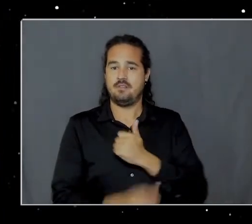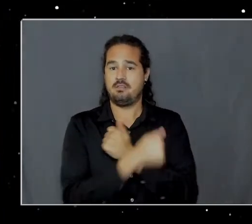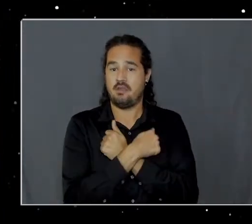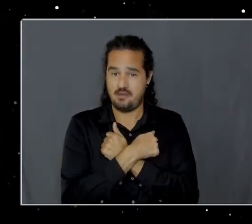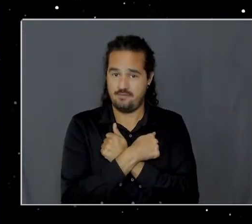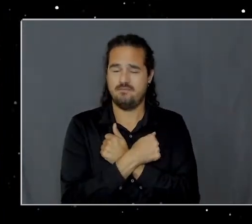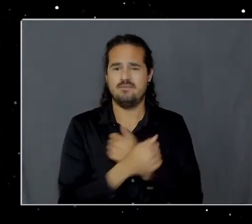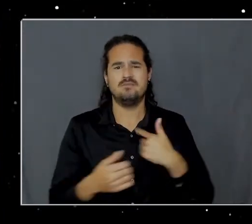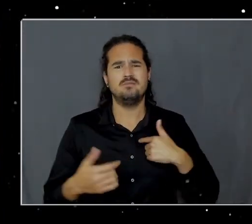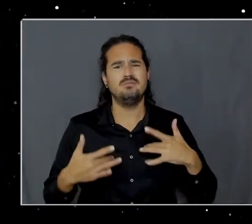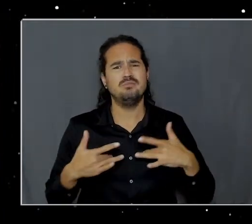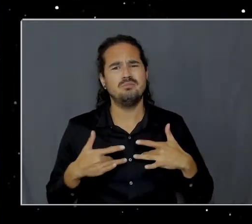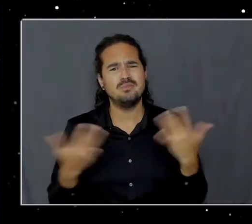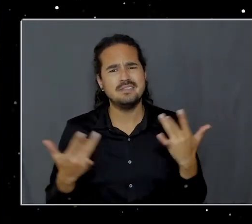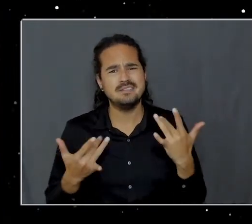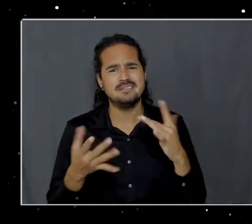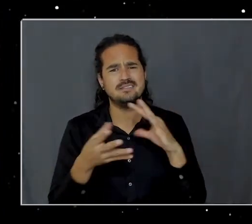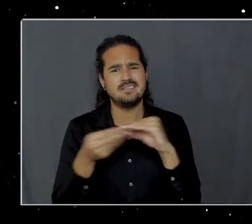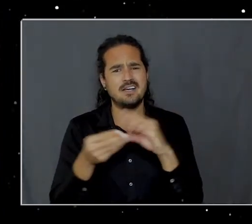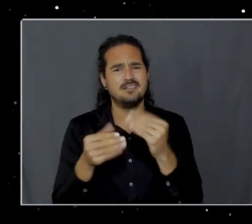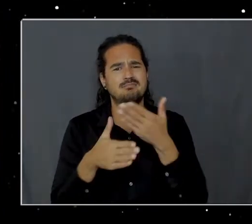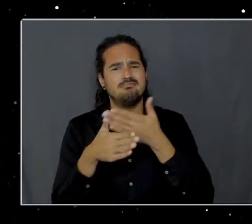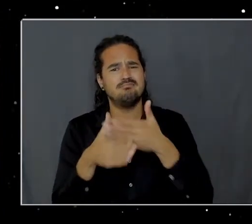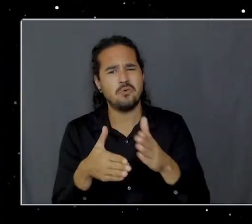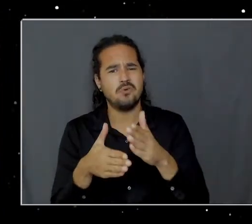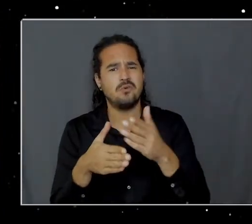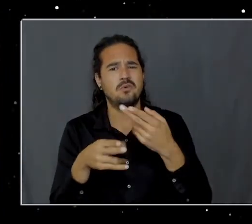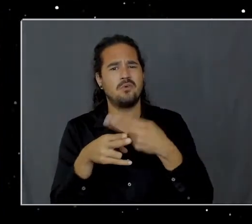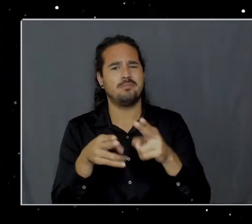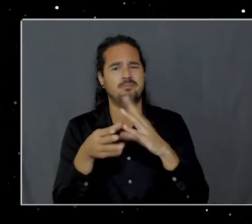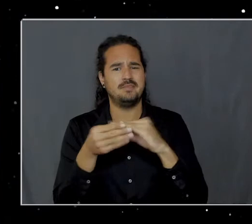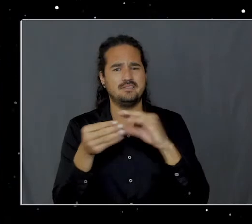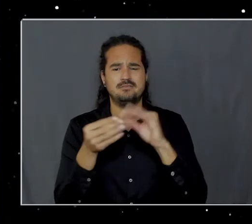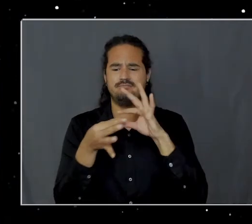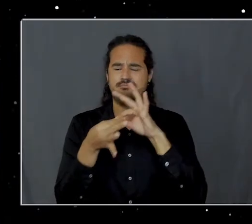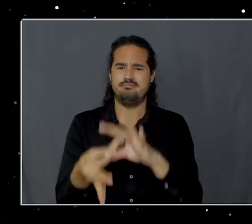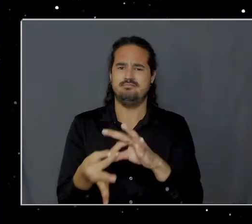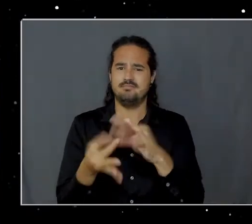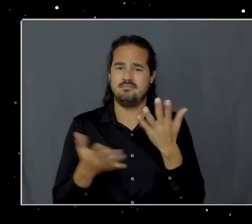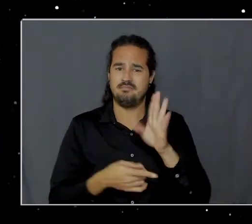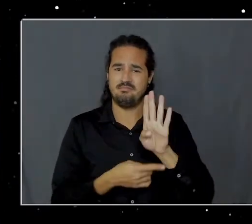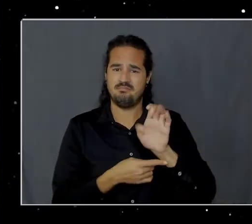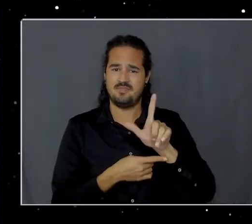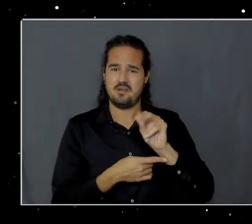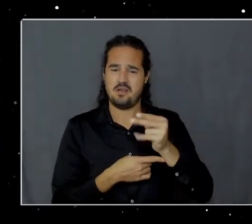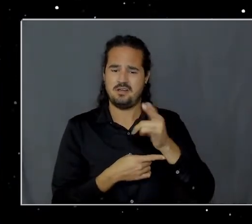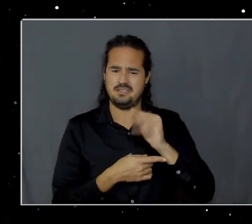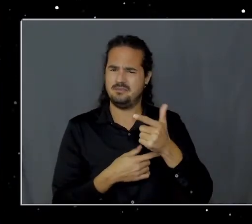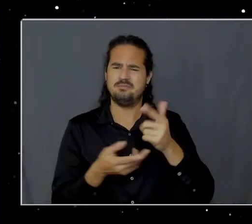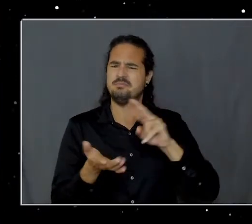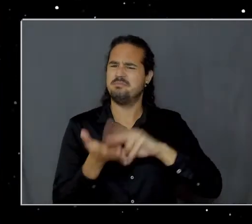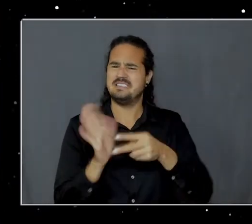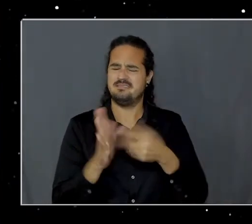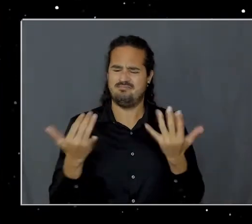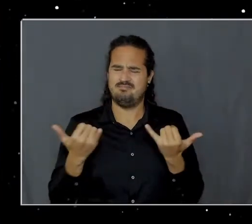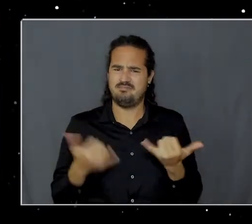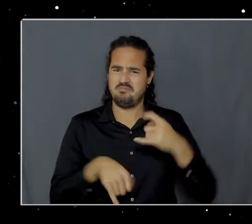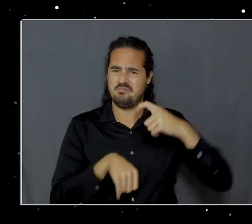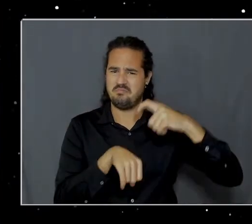AUTHOR OF THE BODY IS NOT AN THE POWER OF RADICAL SELF LOVE, AND I'M SO EXCITED TO BE SHARING THIS SHORT MESSAGE WITH YOU TODAY ABOUT BELONGING AND WHAT BELONGING REALLY MEANS IN THIS PARTICULAR POINT OF